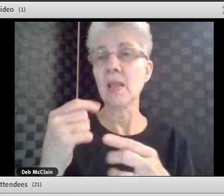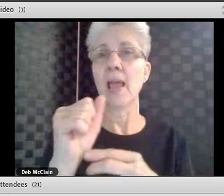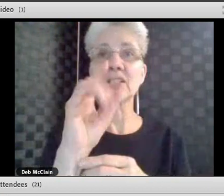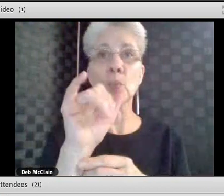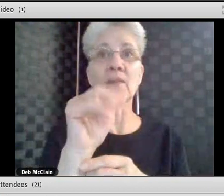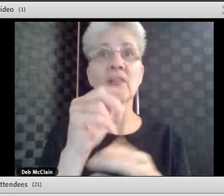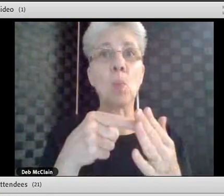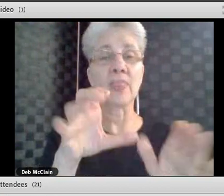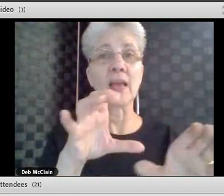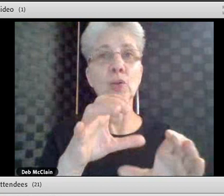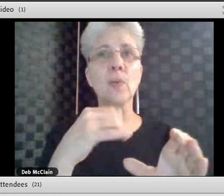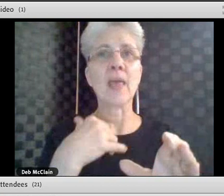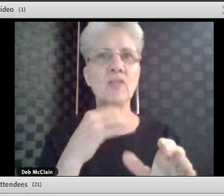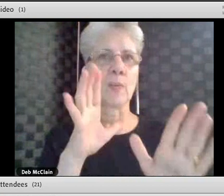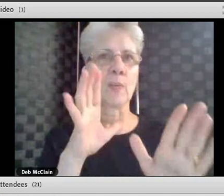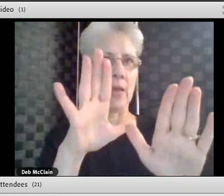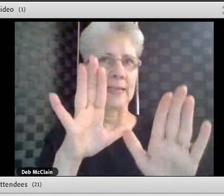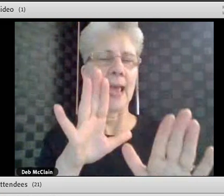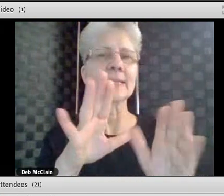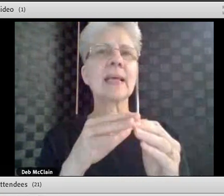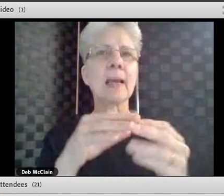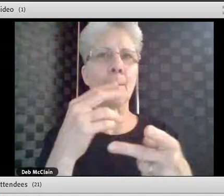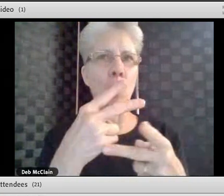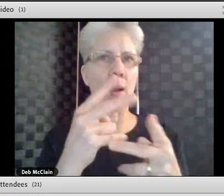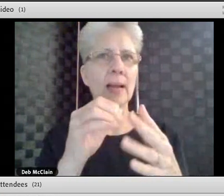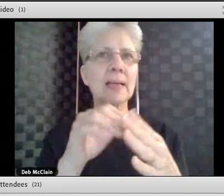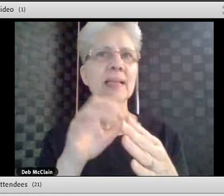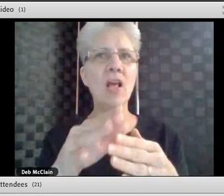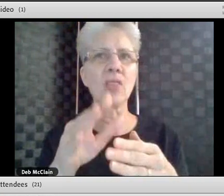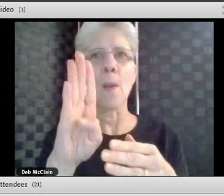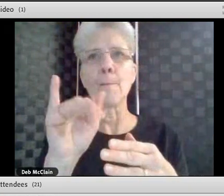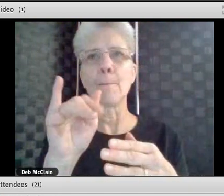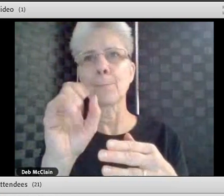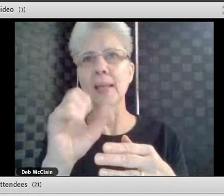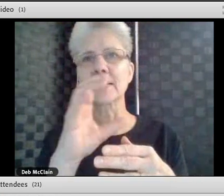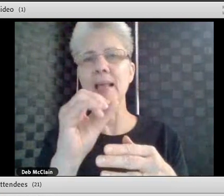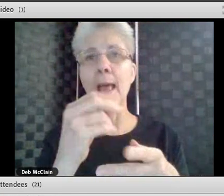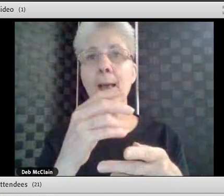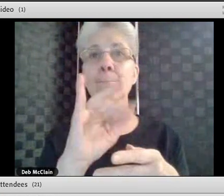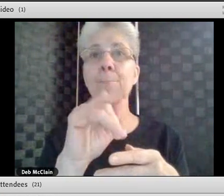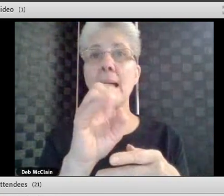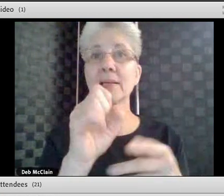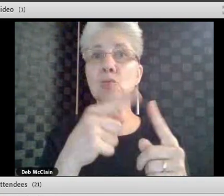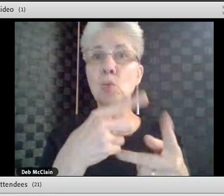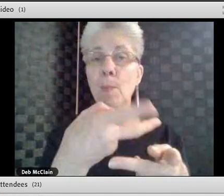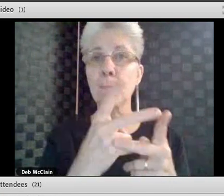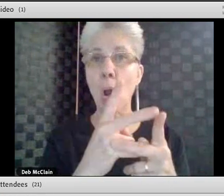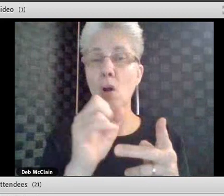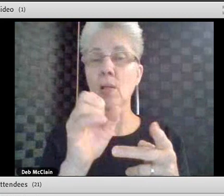They've got some fantastic products in their Bits 'N Bytes to Borrow lab, and then we'll also talk about a project that I was involved in.